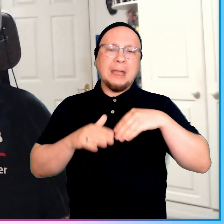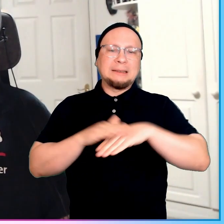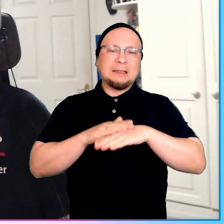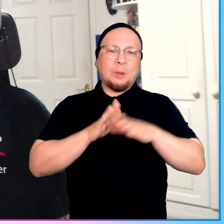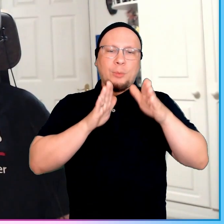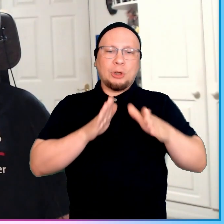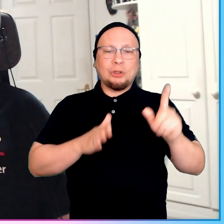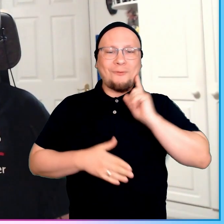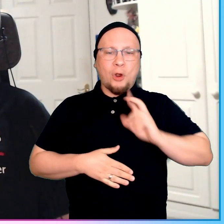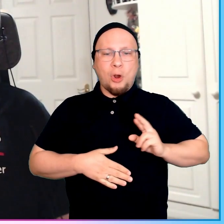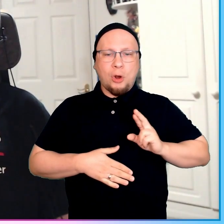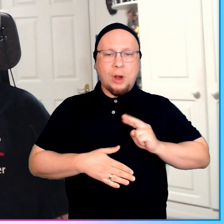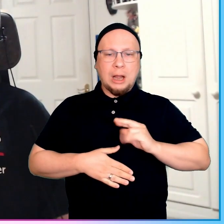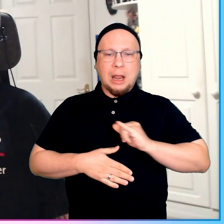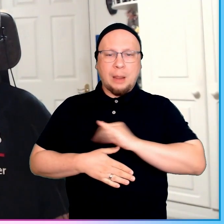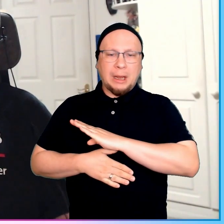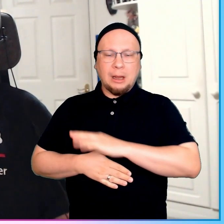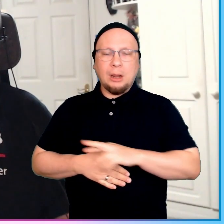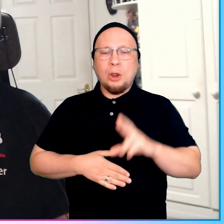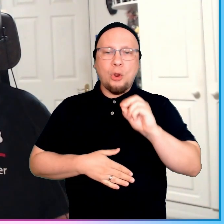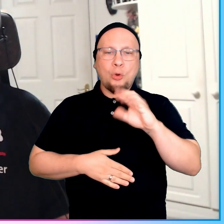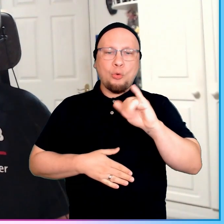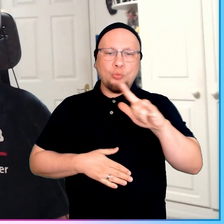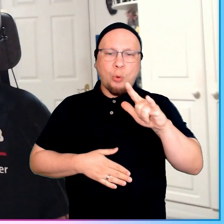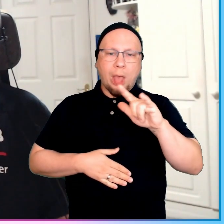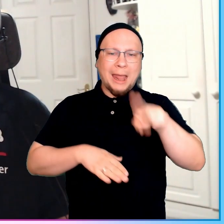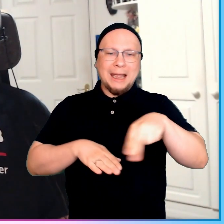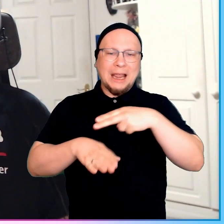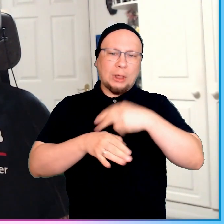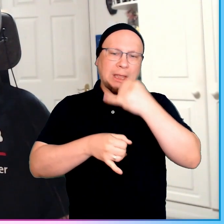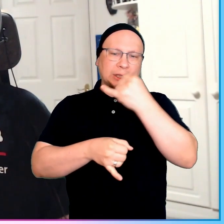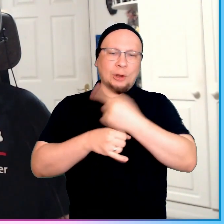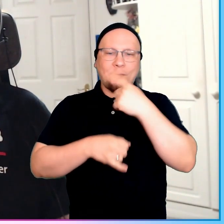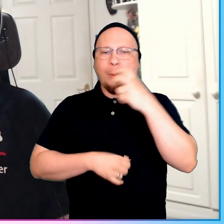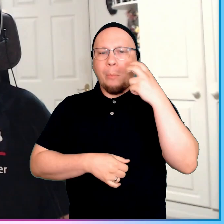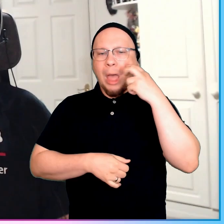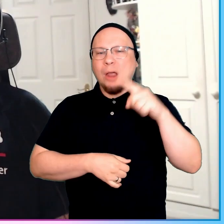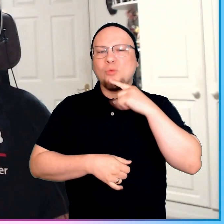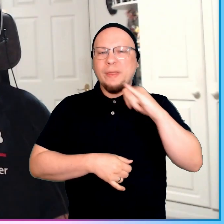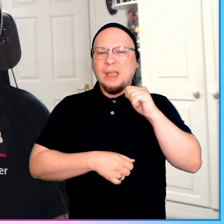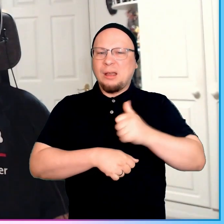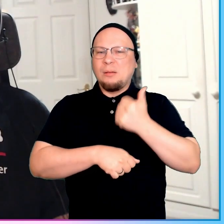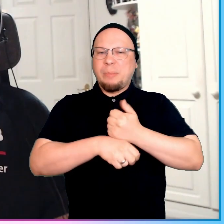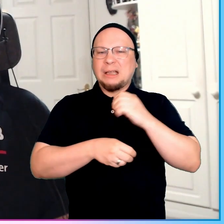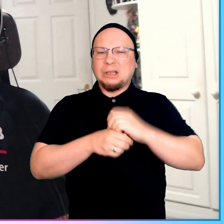that is Royal National Institute of Blind People, the UK based sight loss charity,